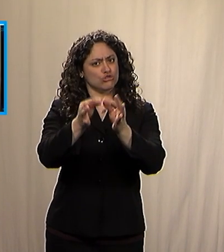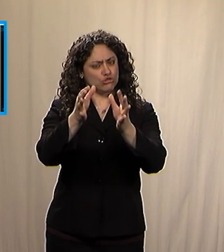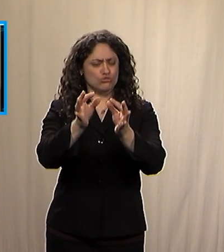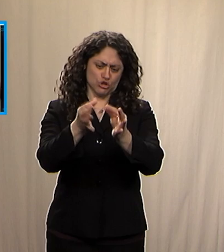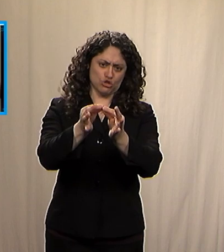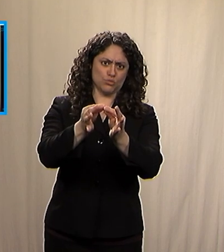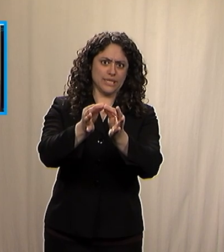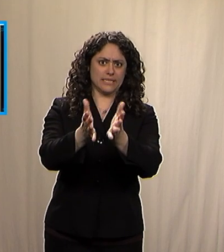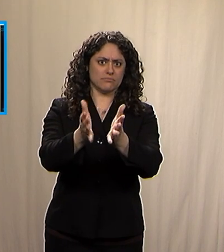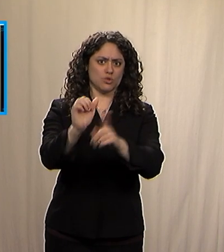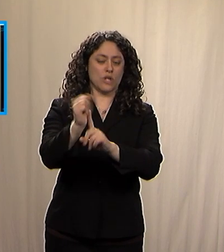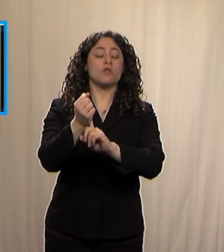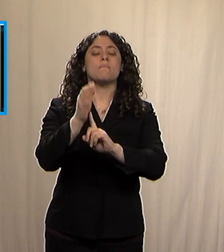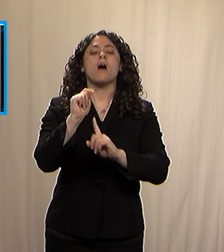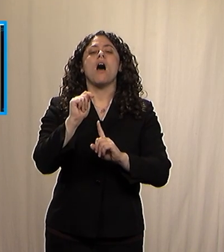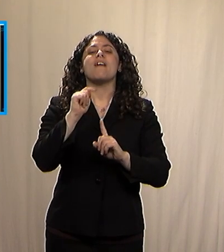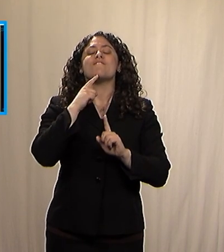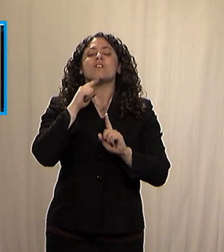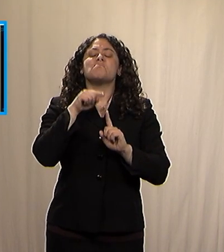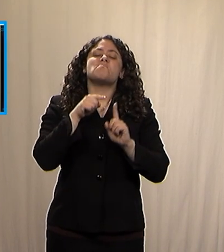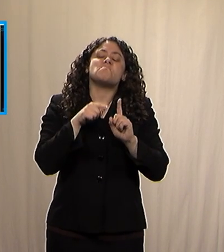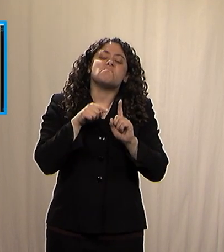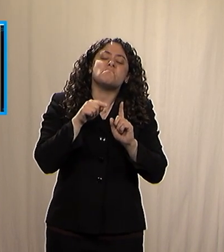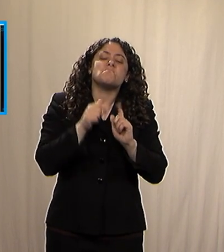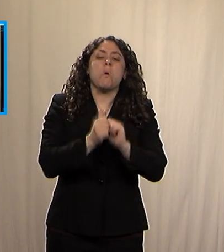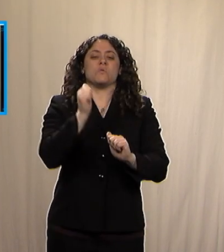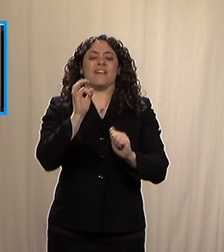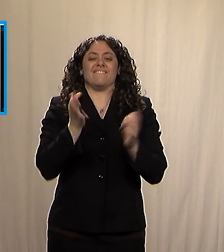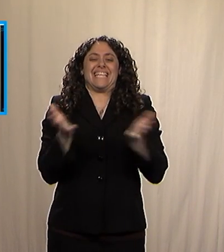It applies mostly to interpreters